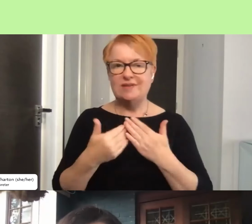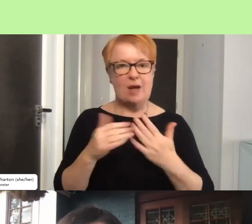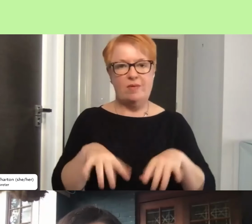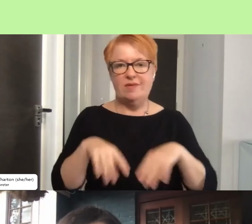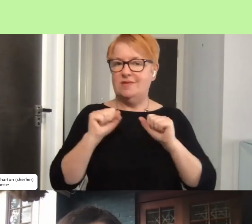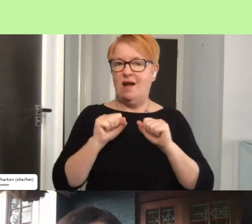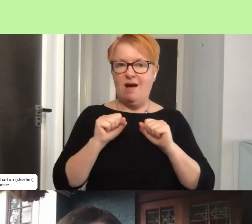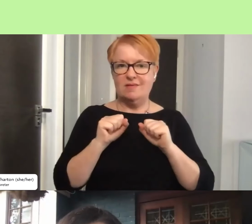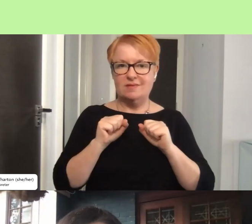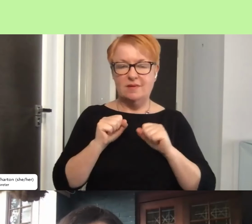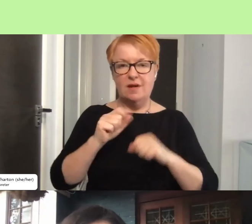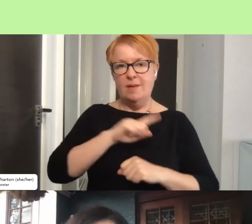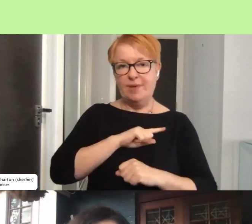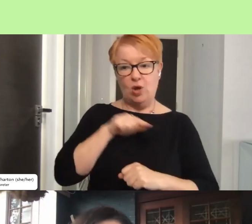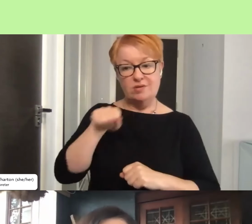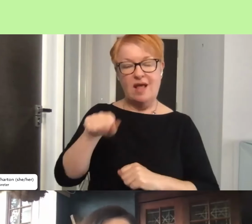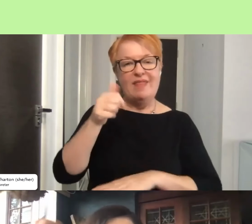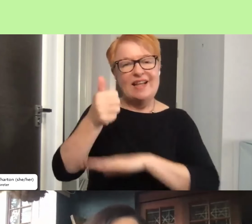knows that is part of the concept when it's part